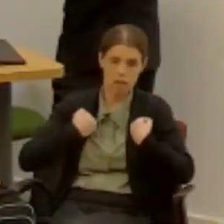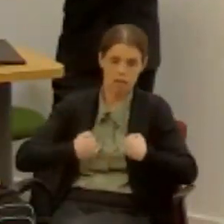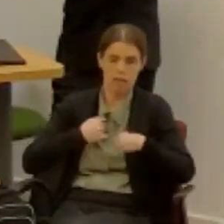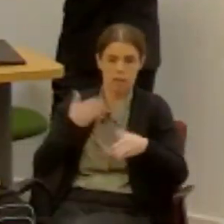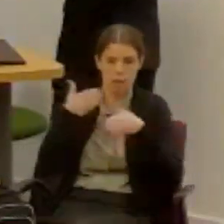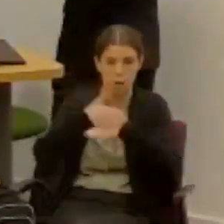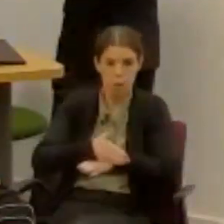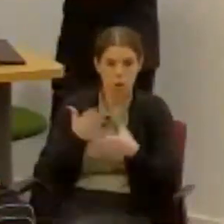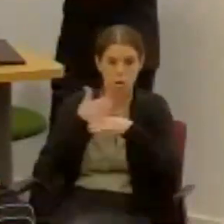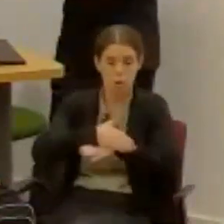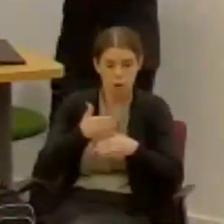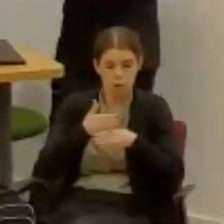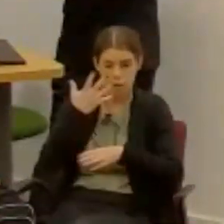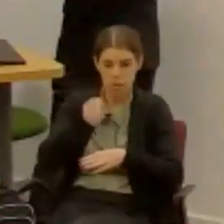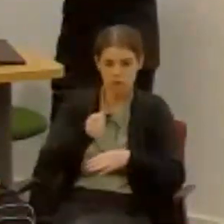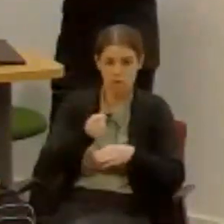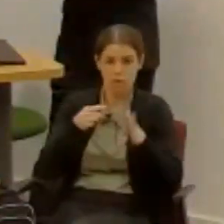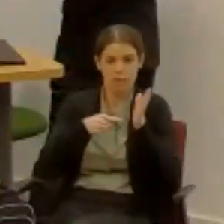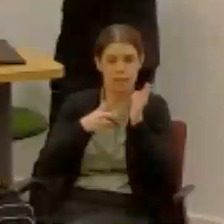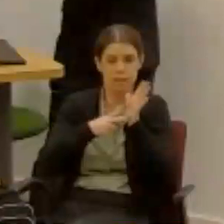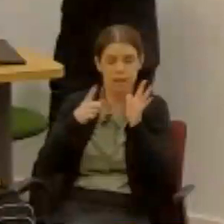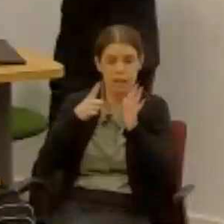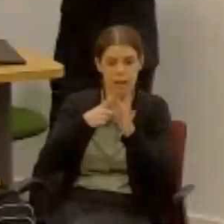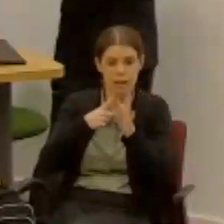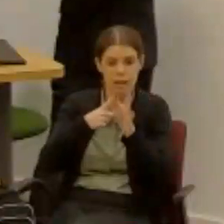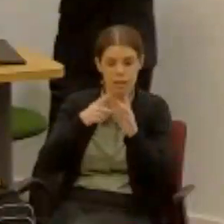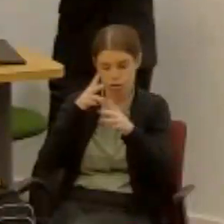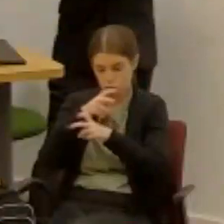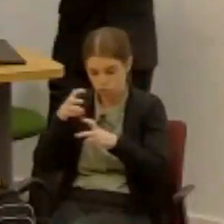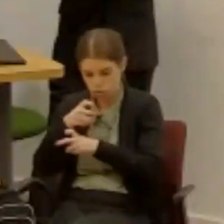working with unique and comprehensive plans for TBI Archive, Dr. Stewart's research.